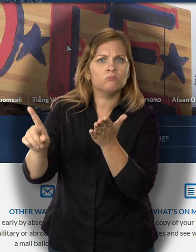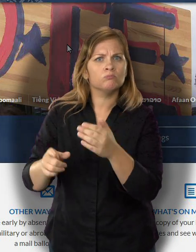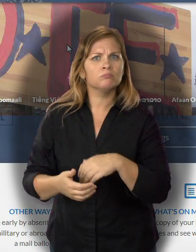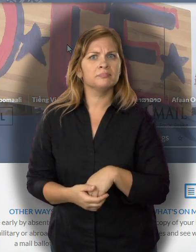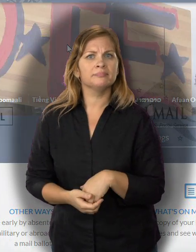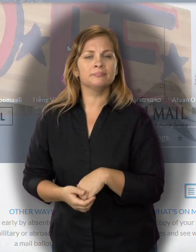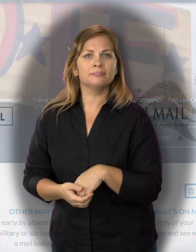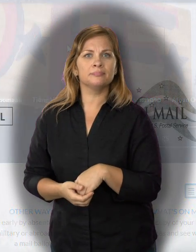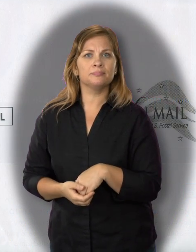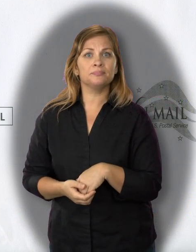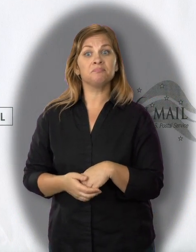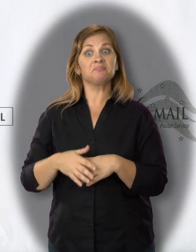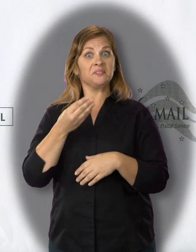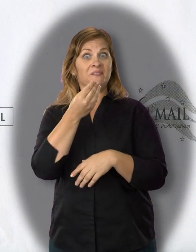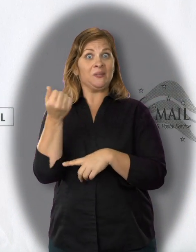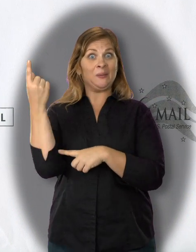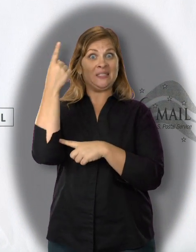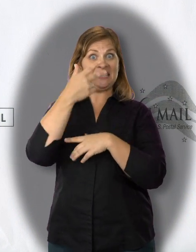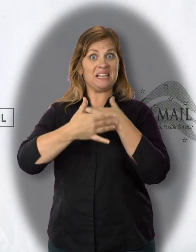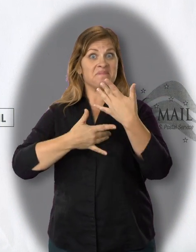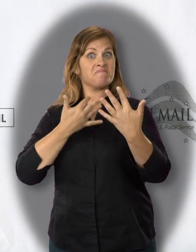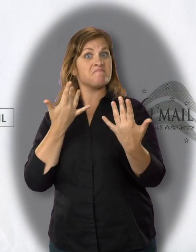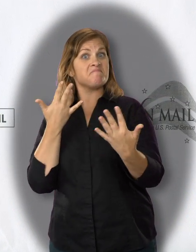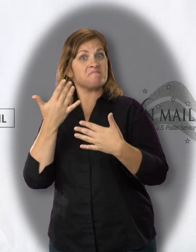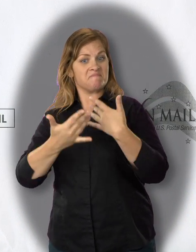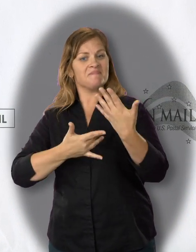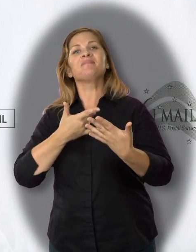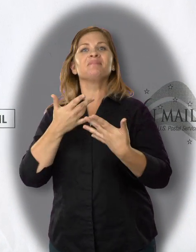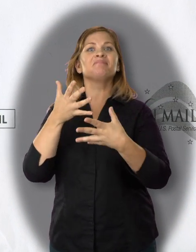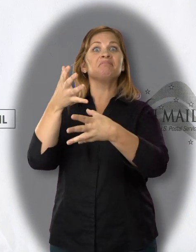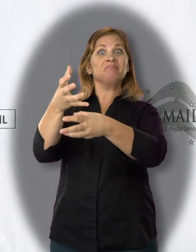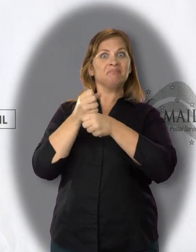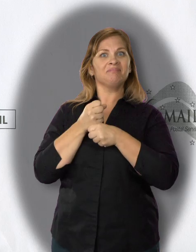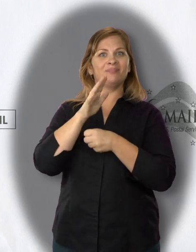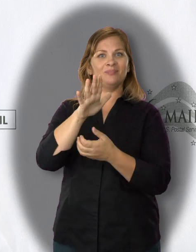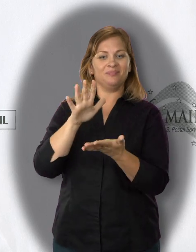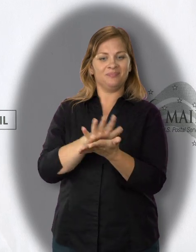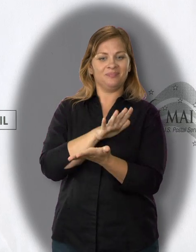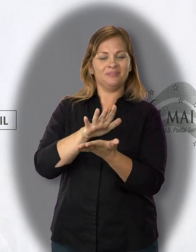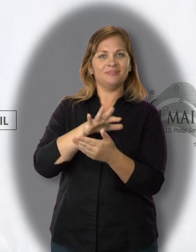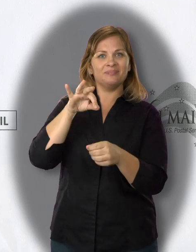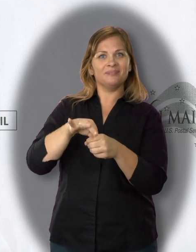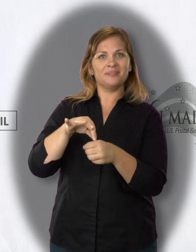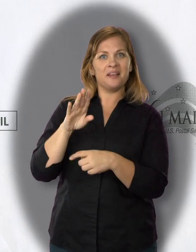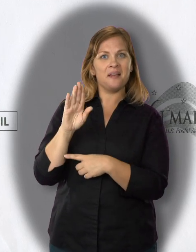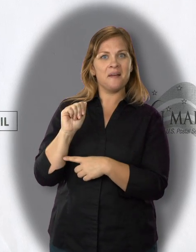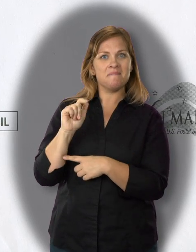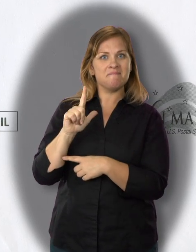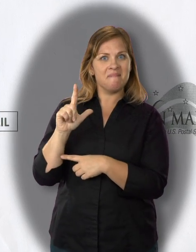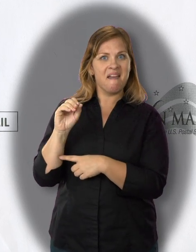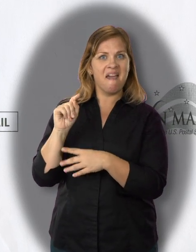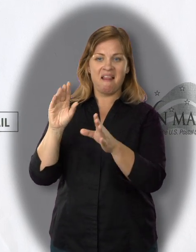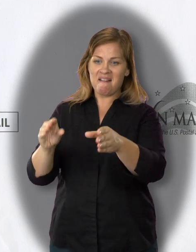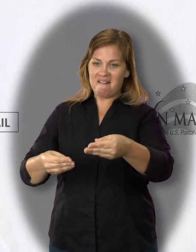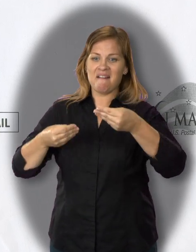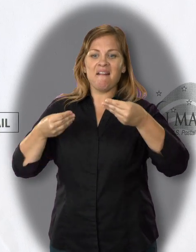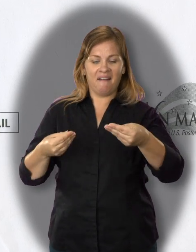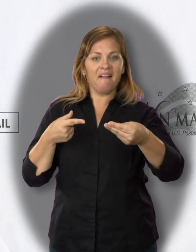Watch another video to learn how. You should receive your ballot within a few days.